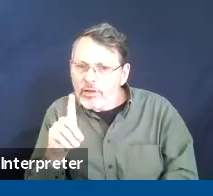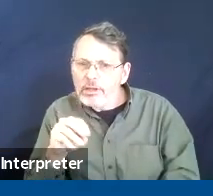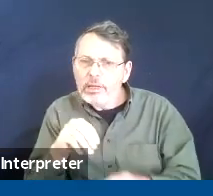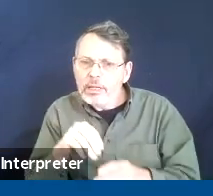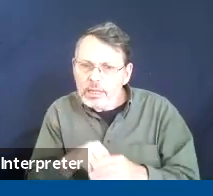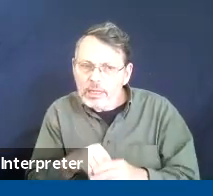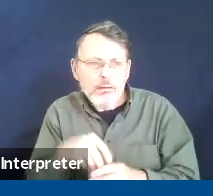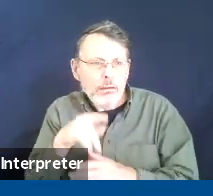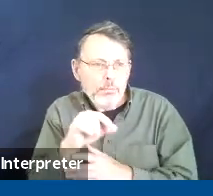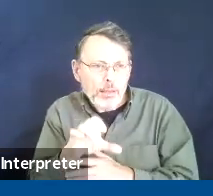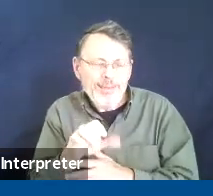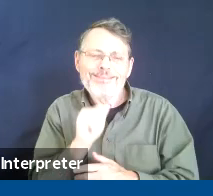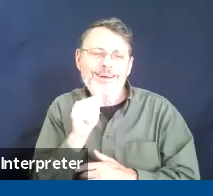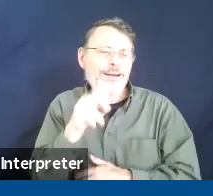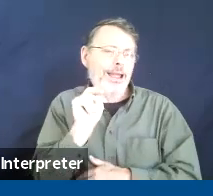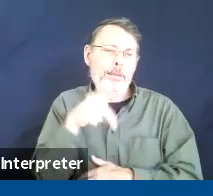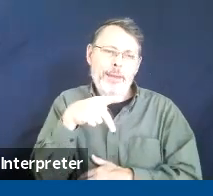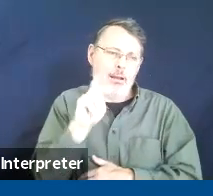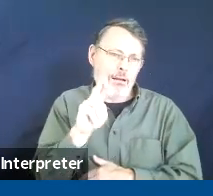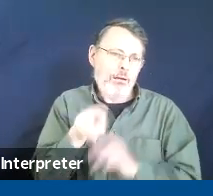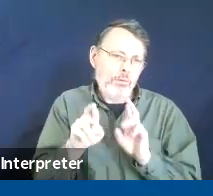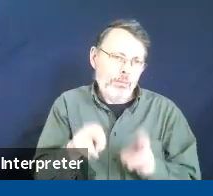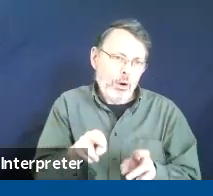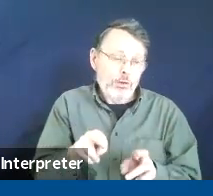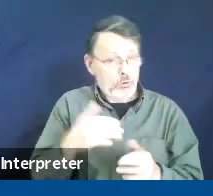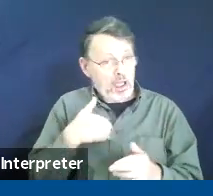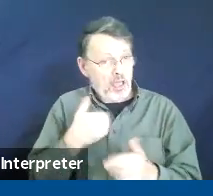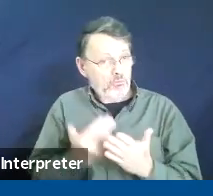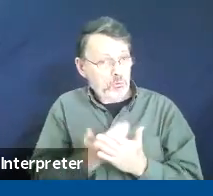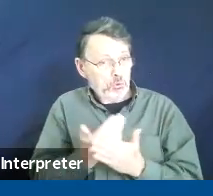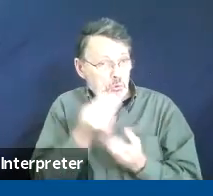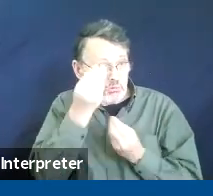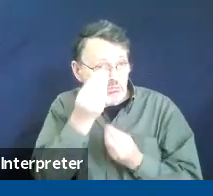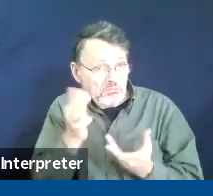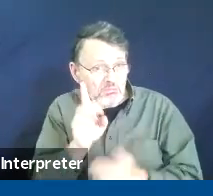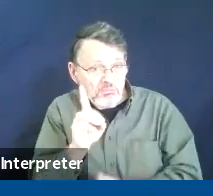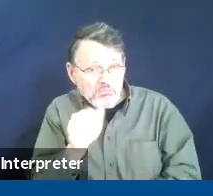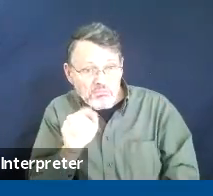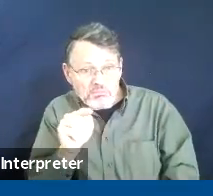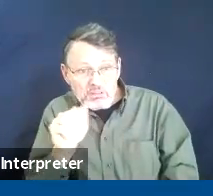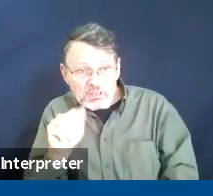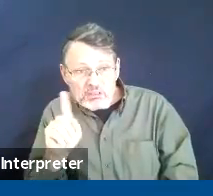opposed to an NPR report, public data that would be available. Do you know about that?